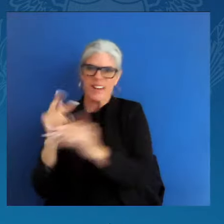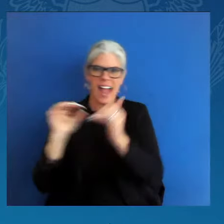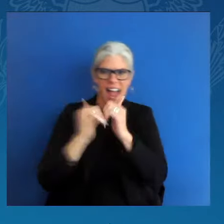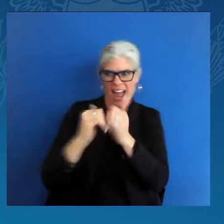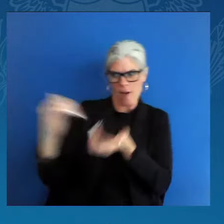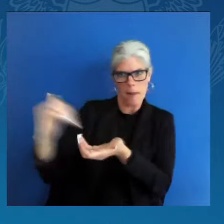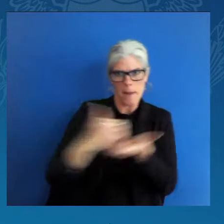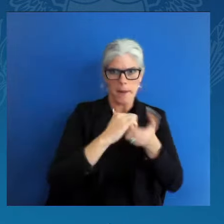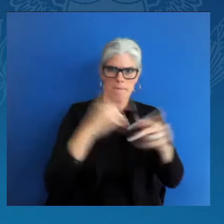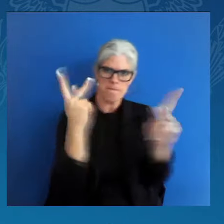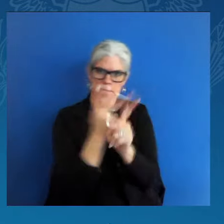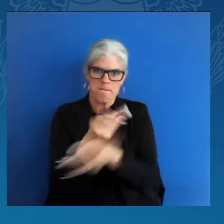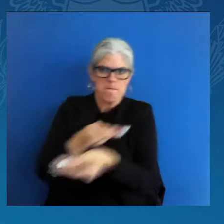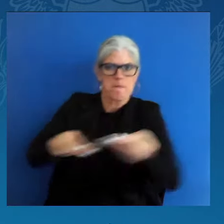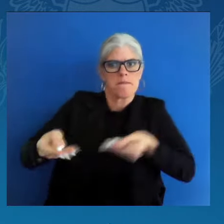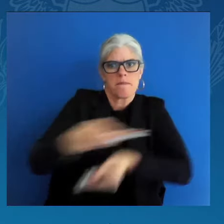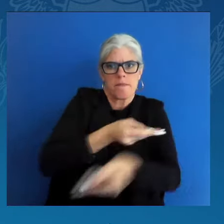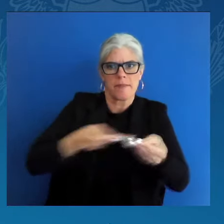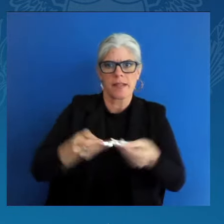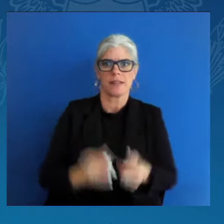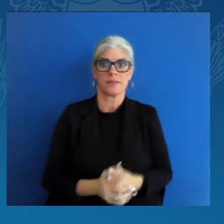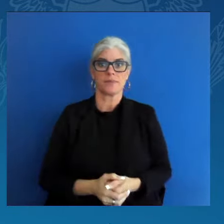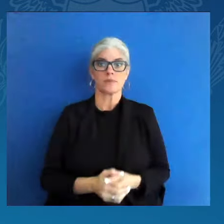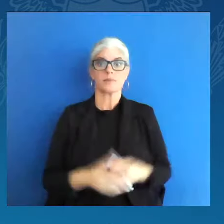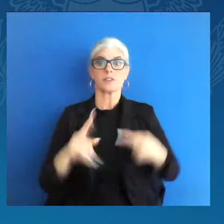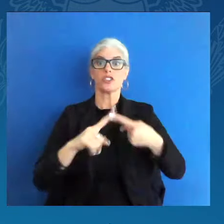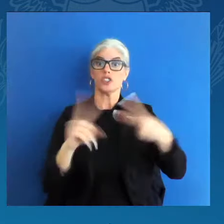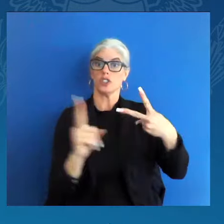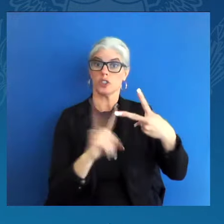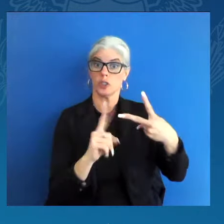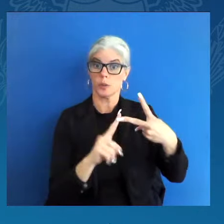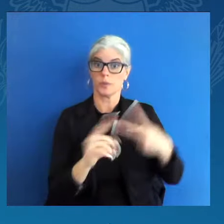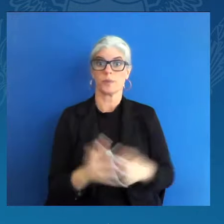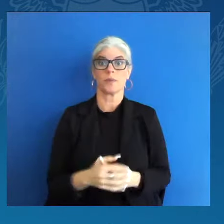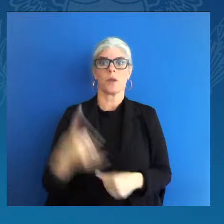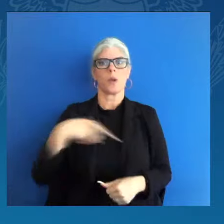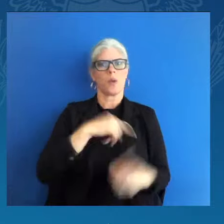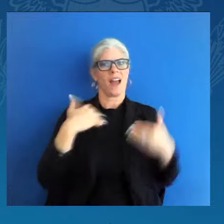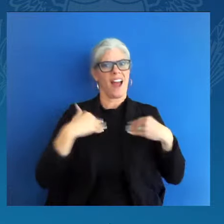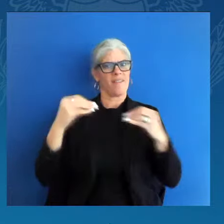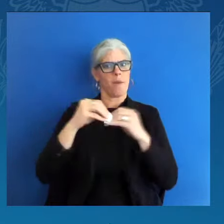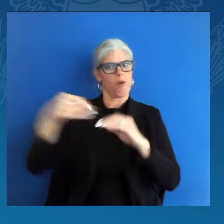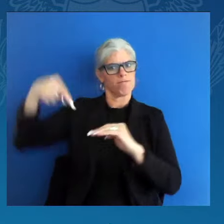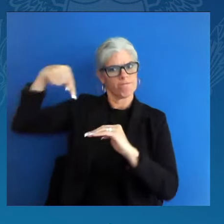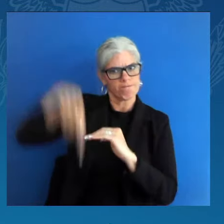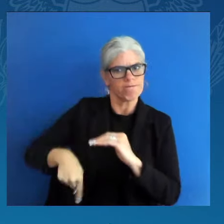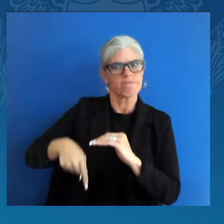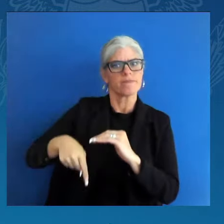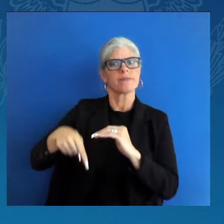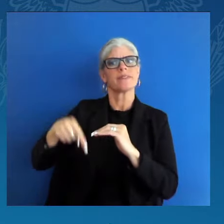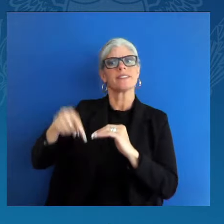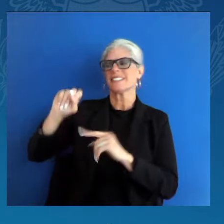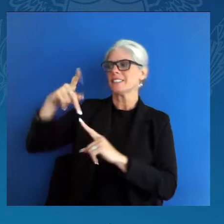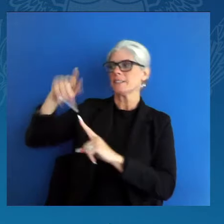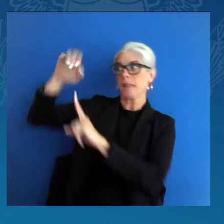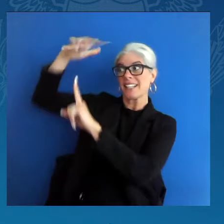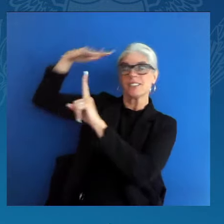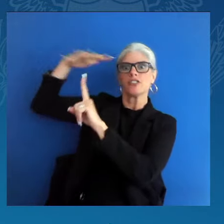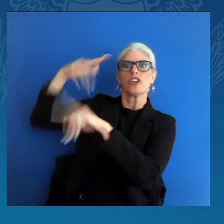With sites in each nation, it will help continuously detect, track, identify and characterize deep space objects.